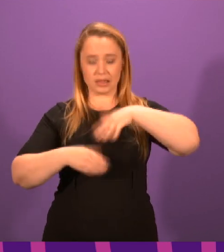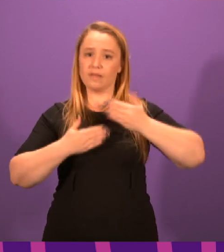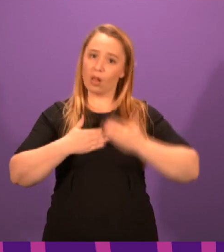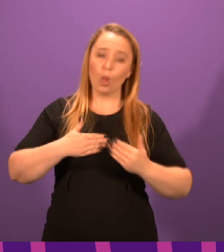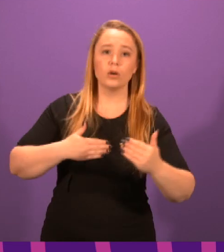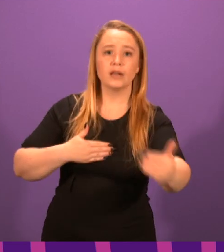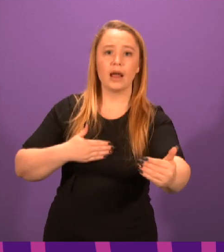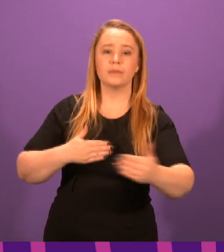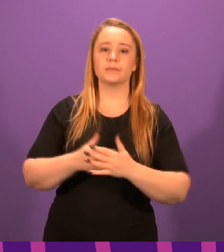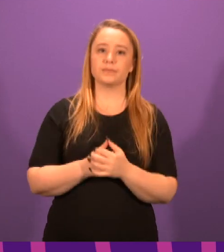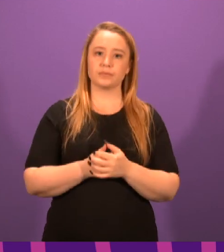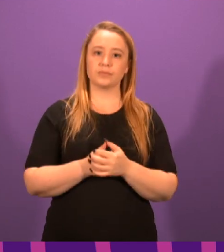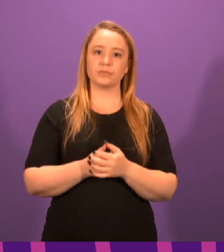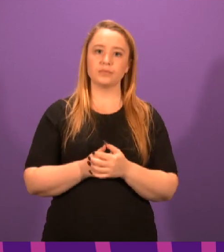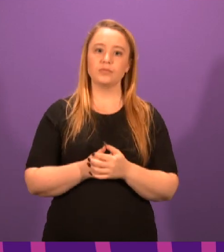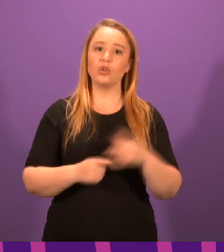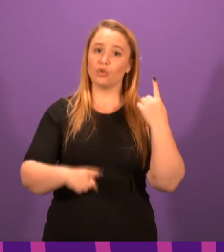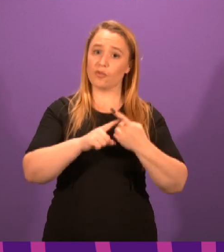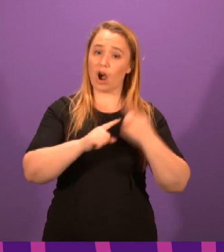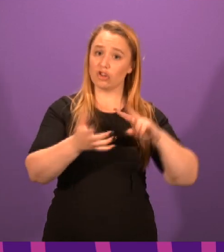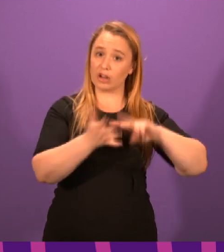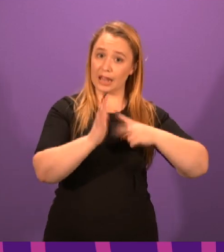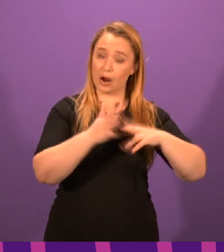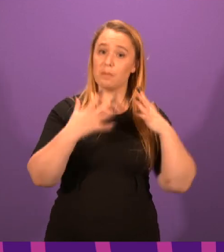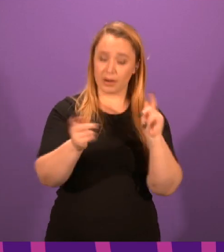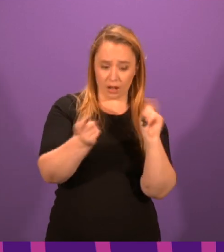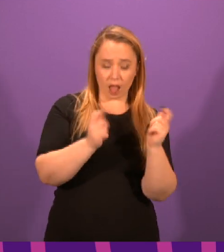That has also been picked up in the redesign of urgent care programme. Again, I will be happy to